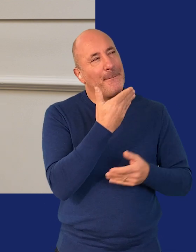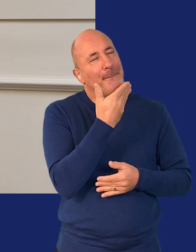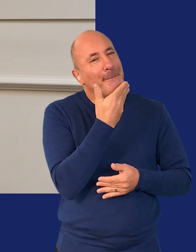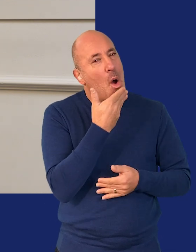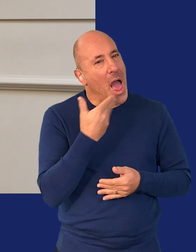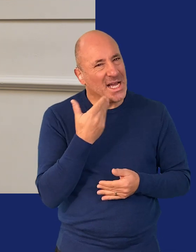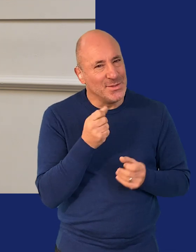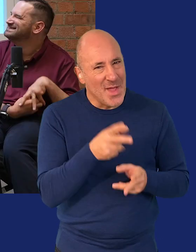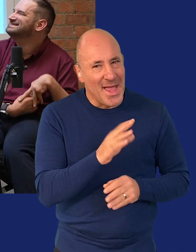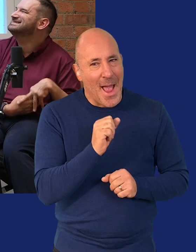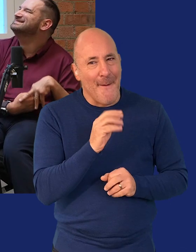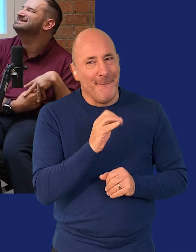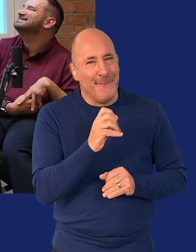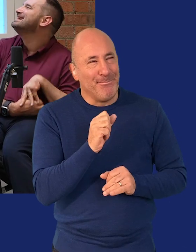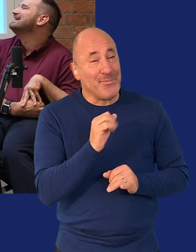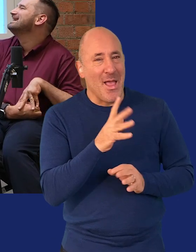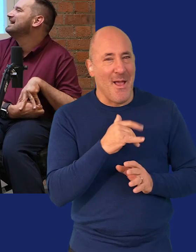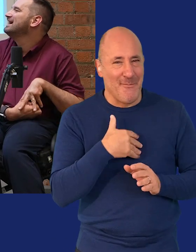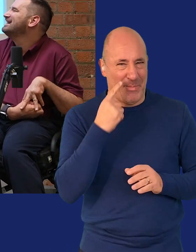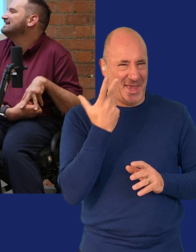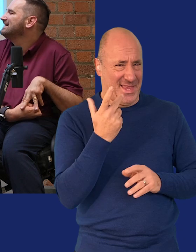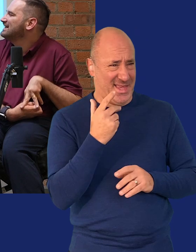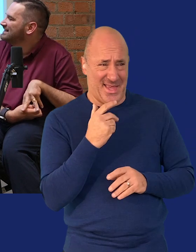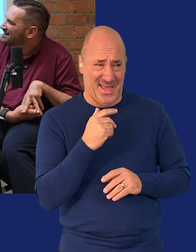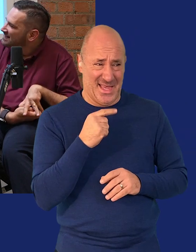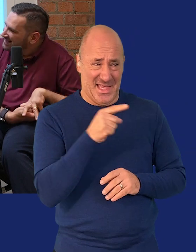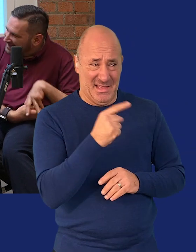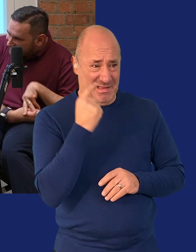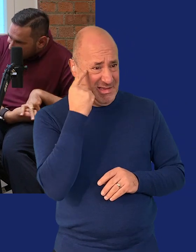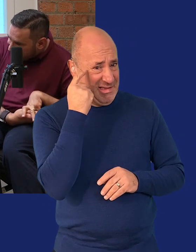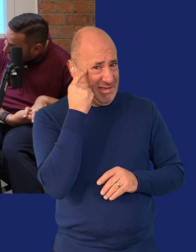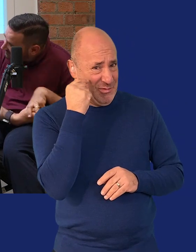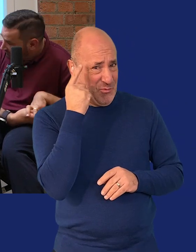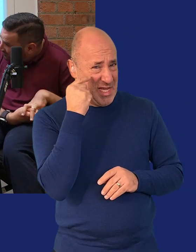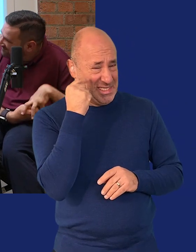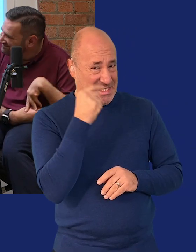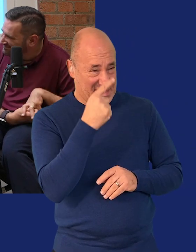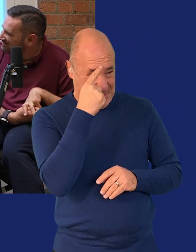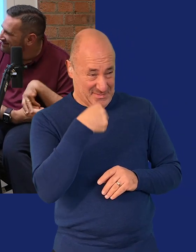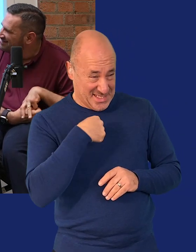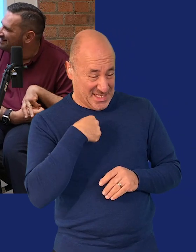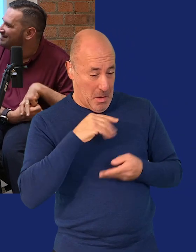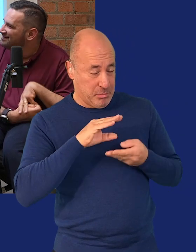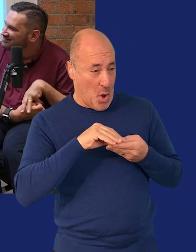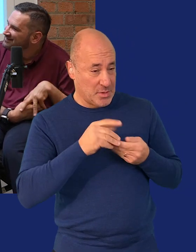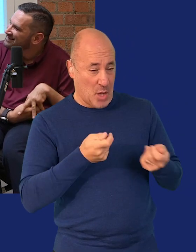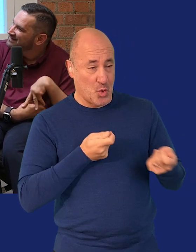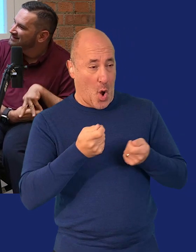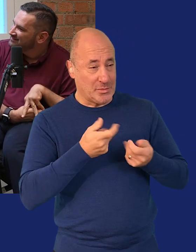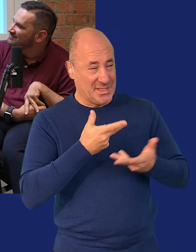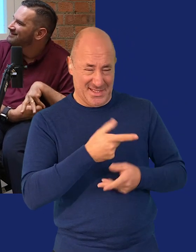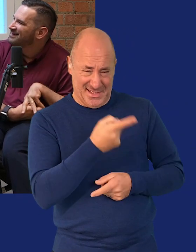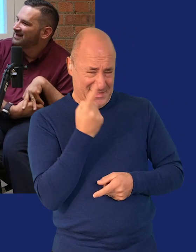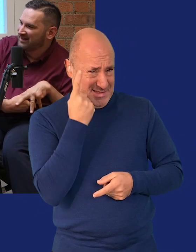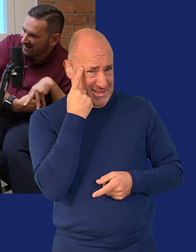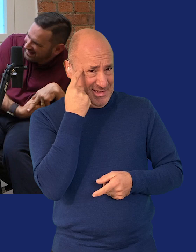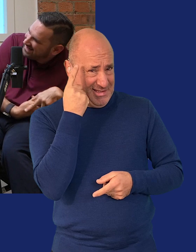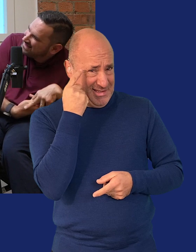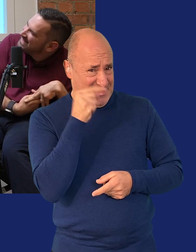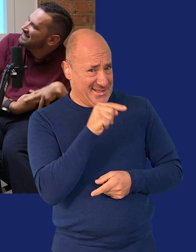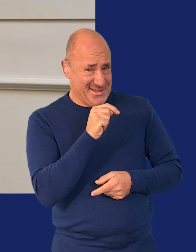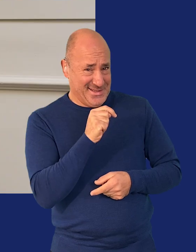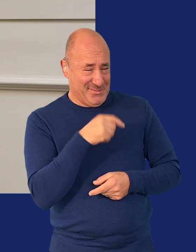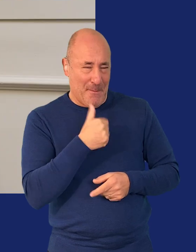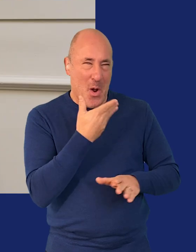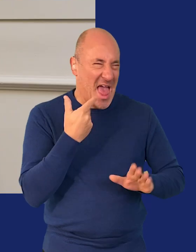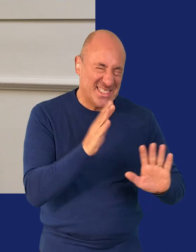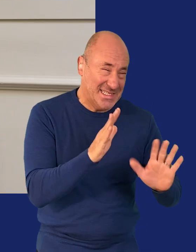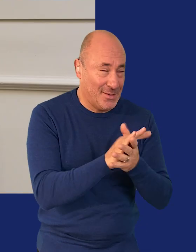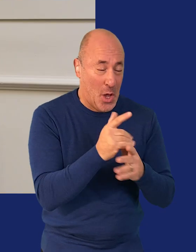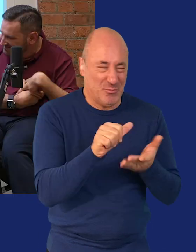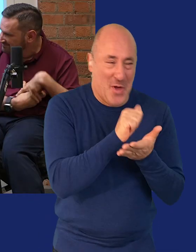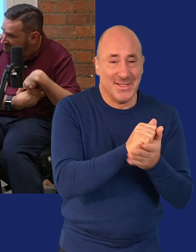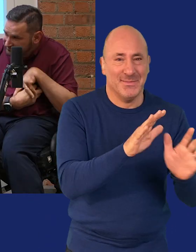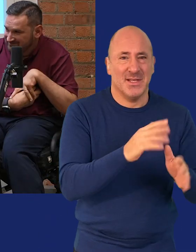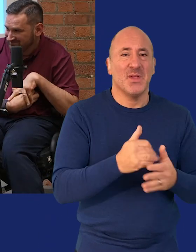um, um, like, uh, like I probably would have called you a crazy person, um, but